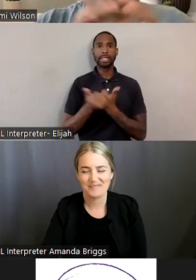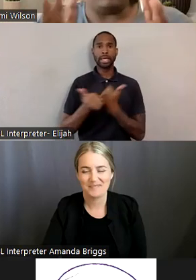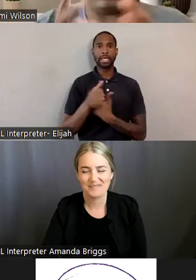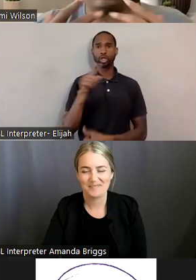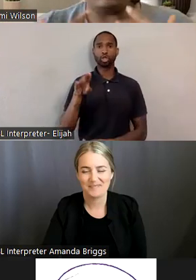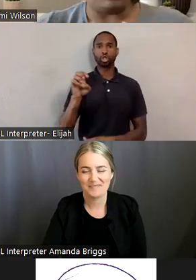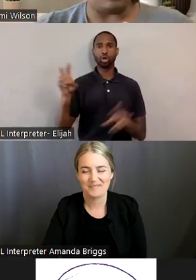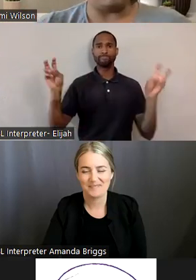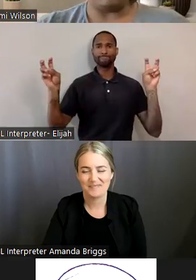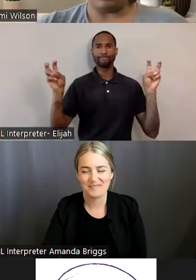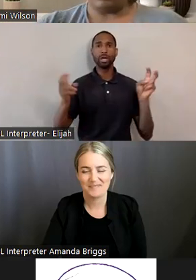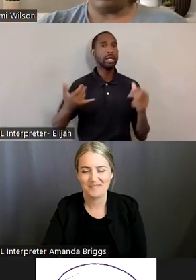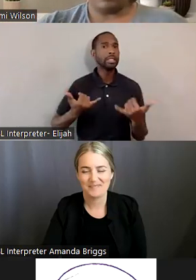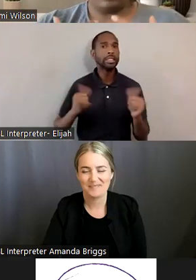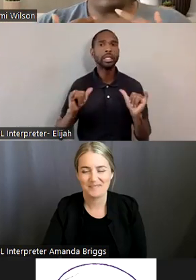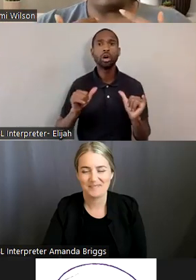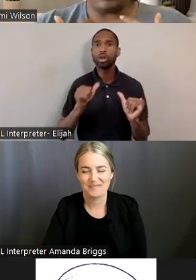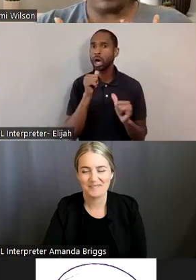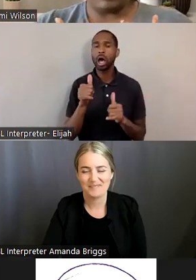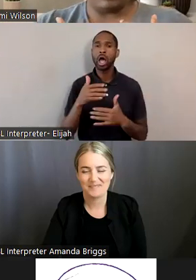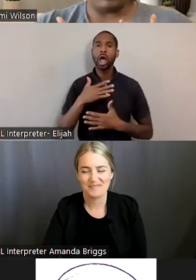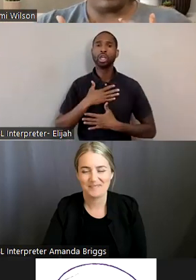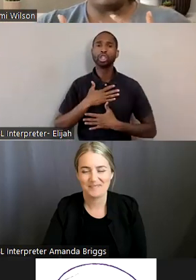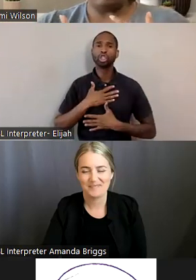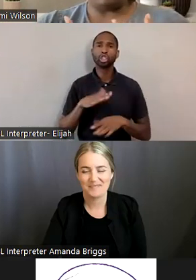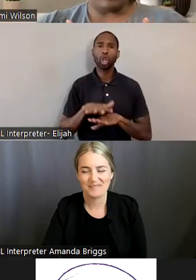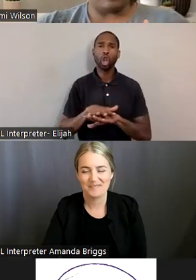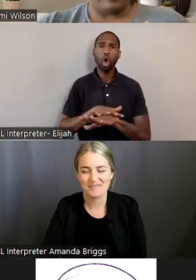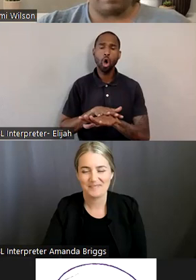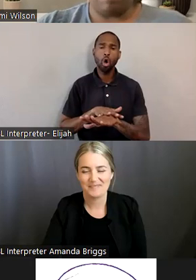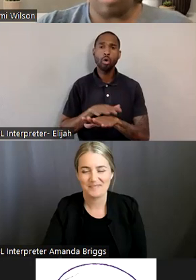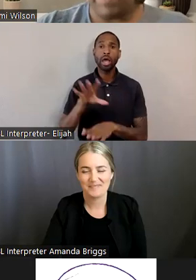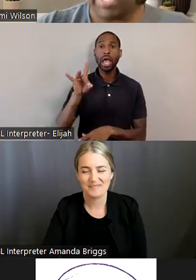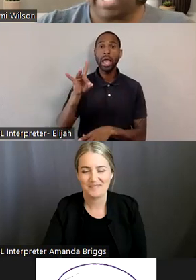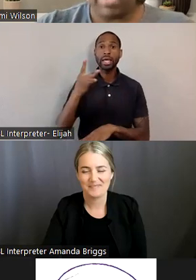There is still not as slow as that 8 times or less per minute.